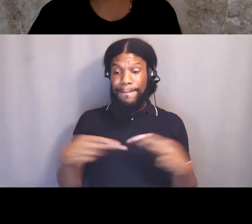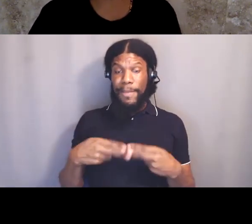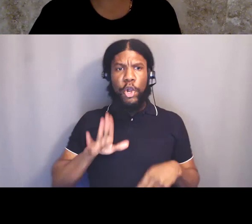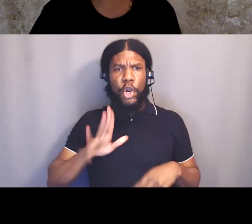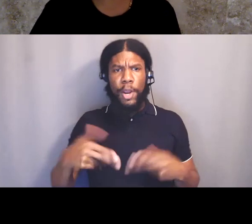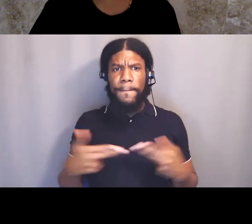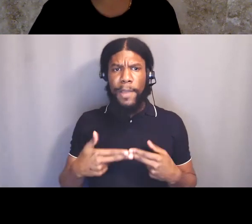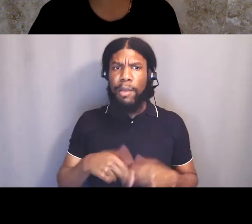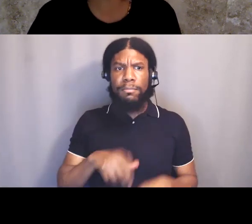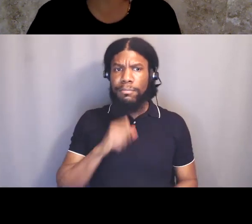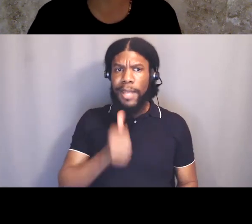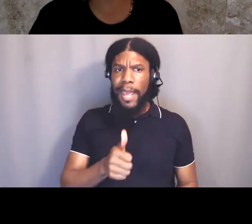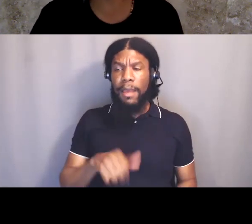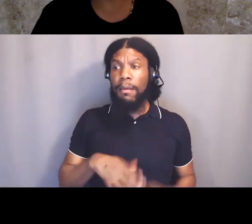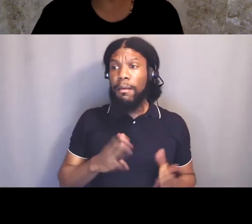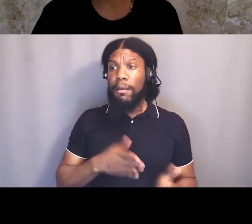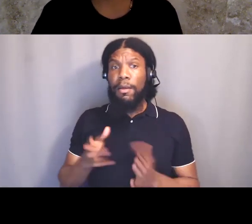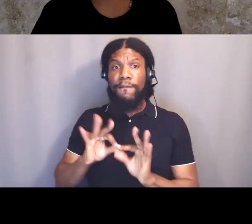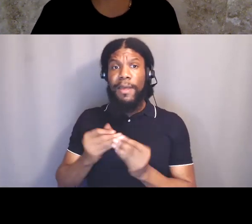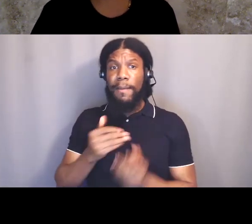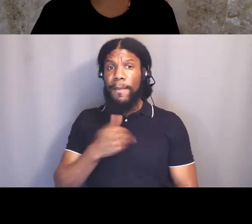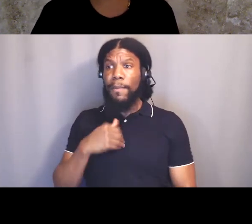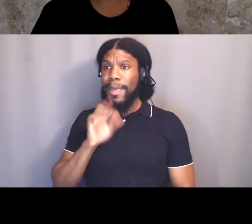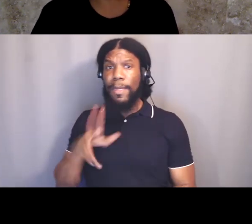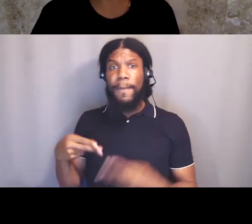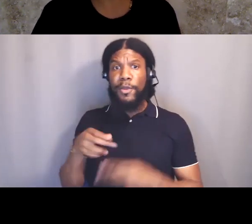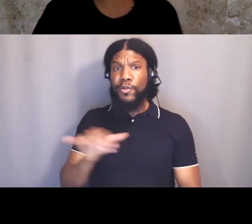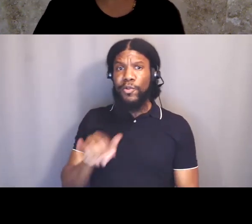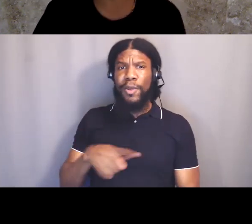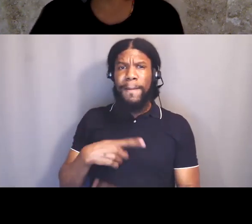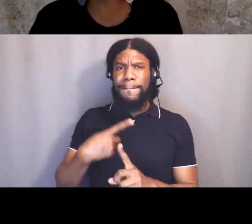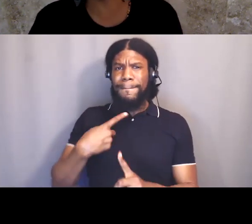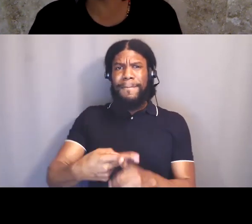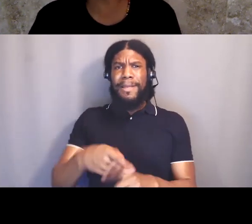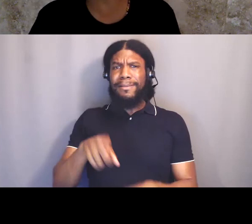And it couldn't have supported her weight. So we want this murder investigated.